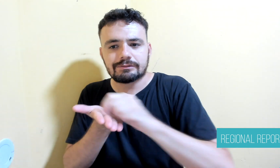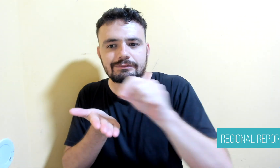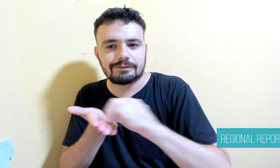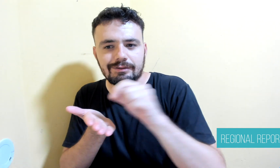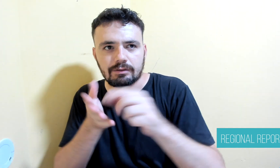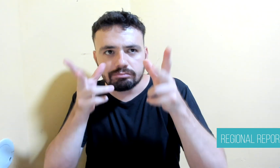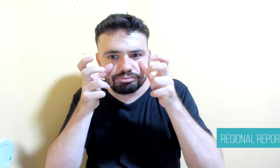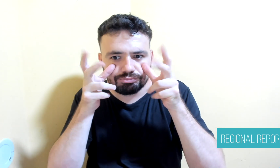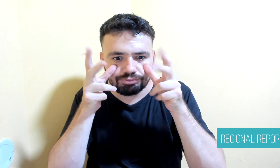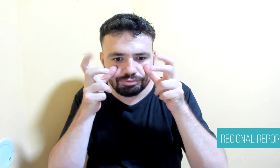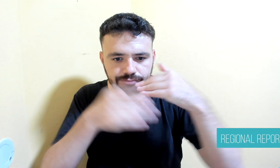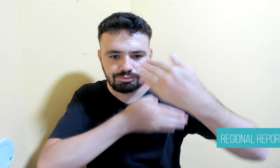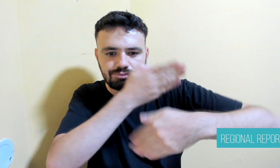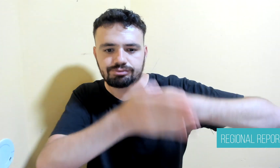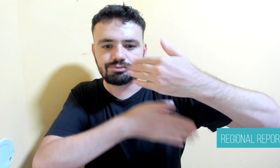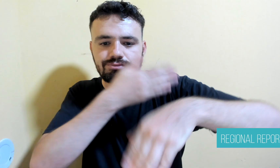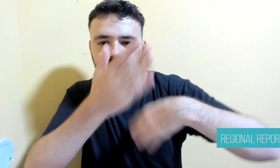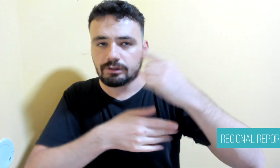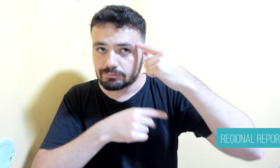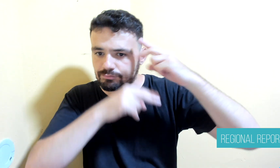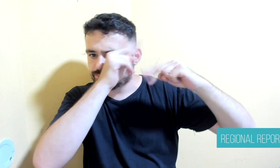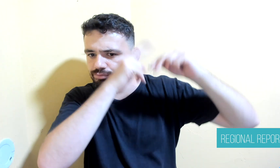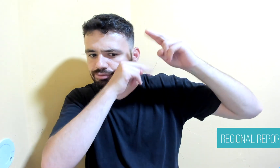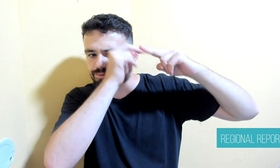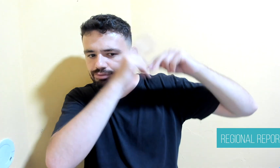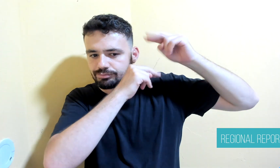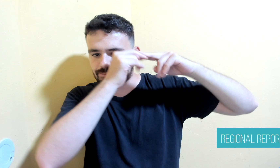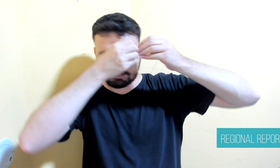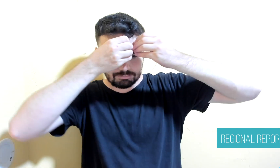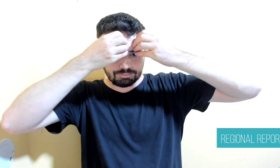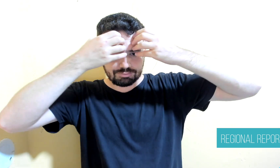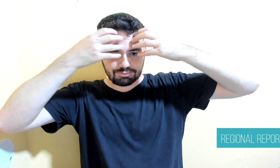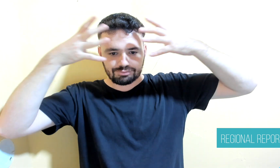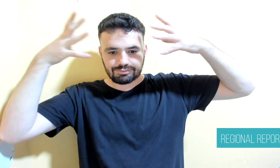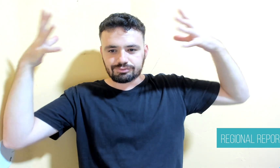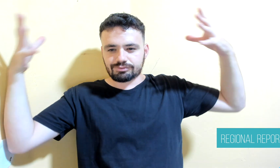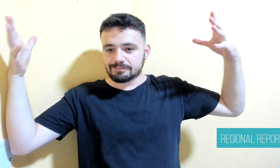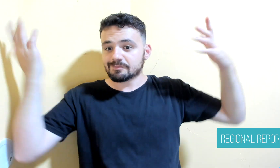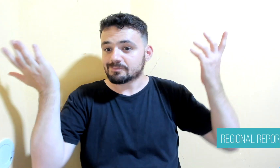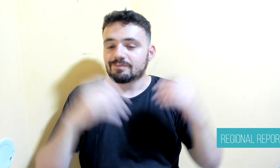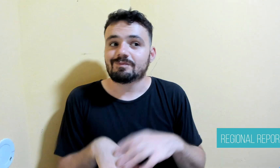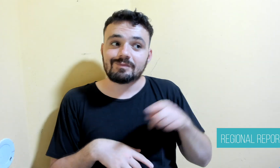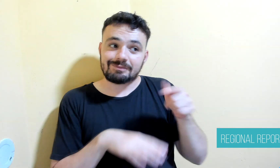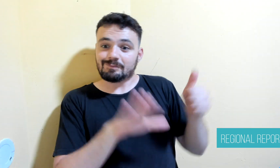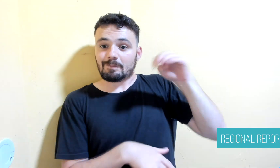Thus, they are expected to build written language”,